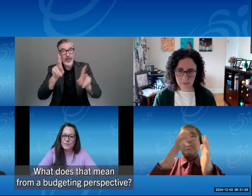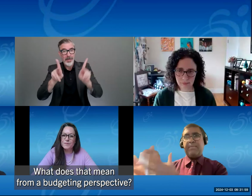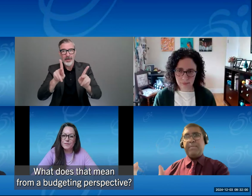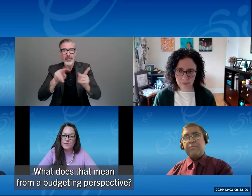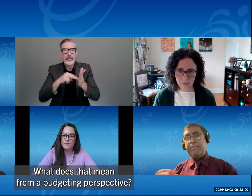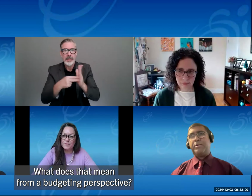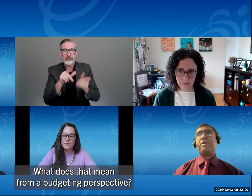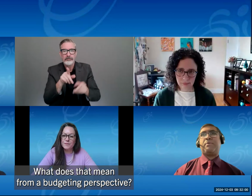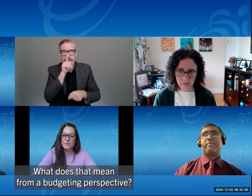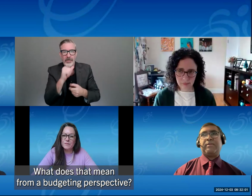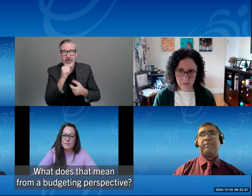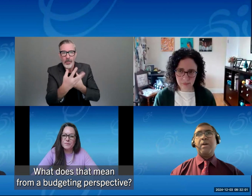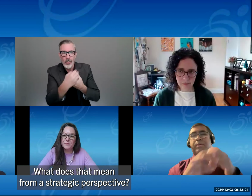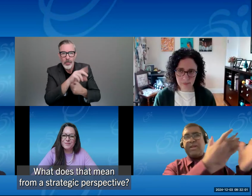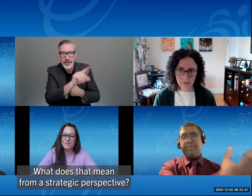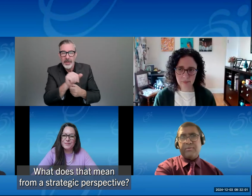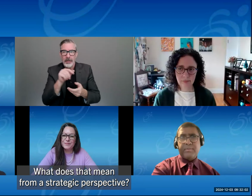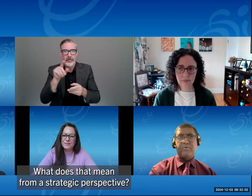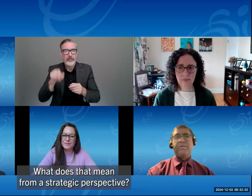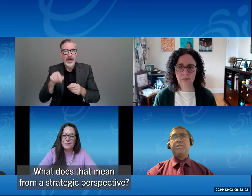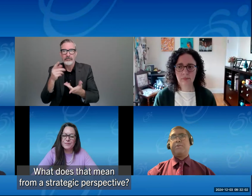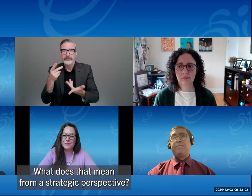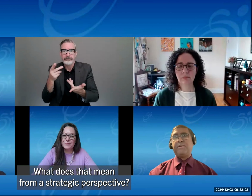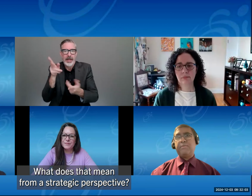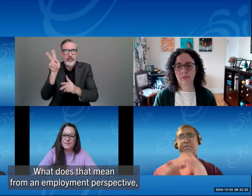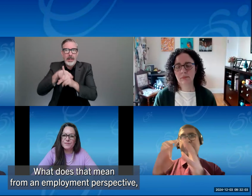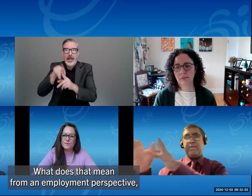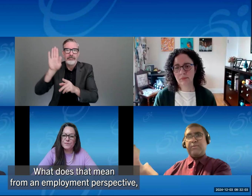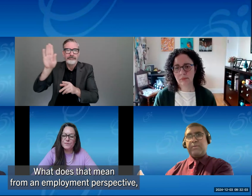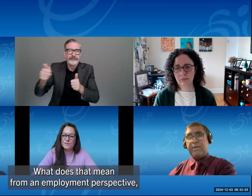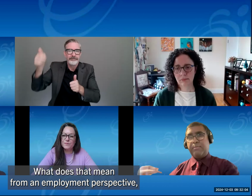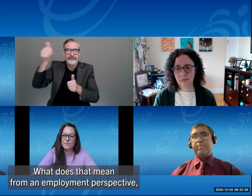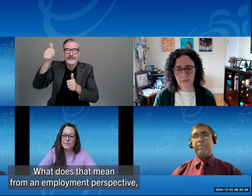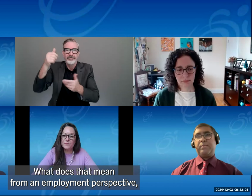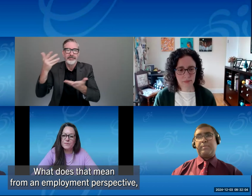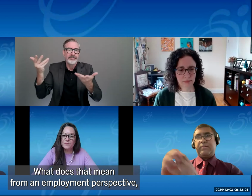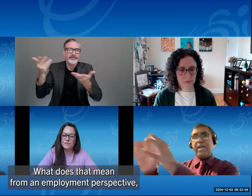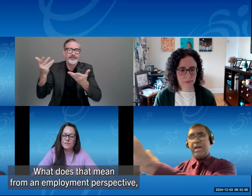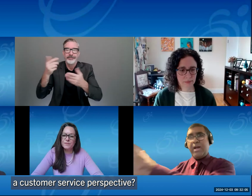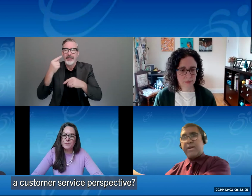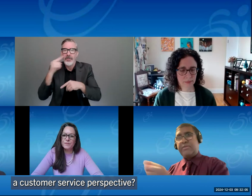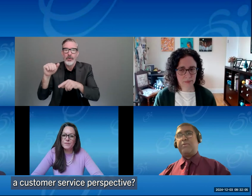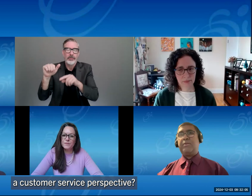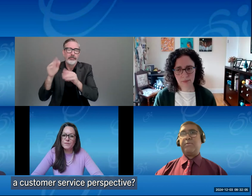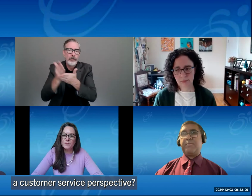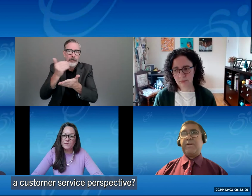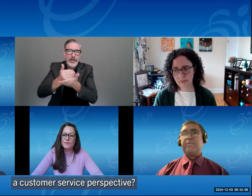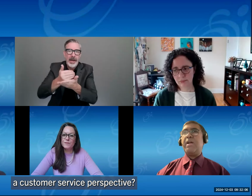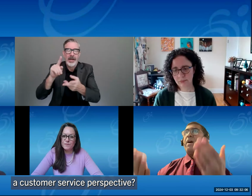What does that mean from a budgeting perspective? What does that mean from a strategic perspective? What does that mean from an employment perspective, a customer service perspective?